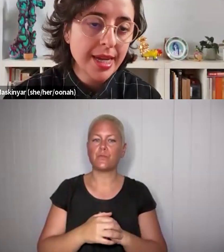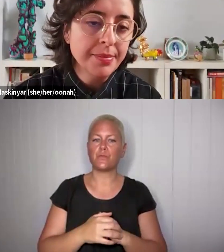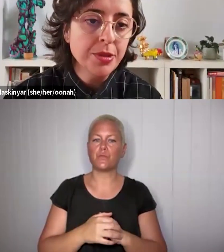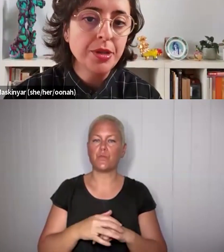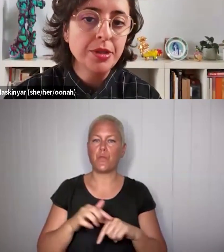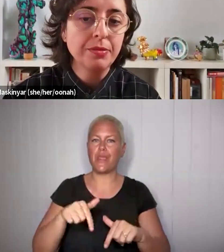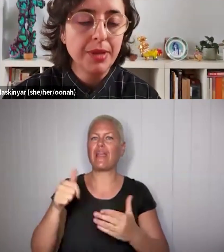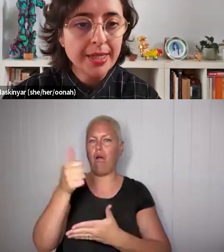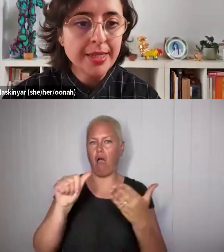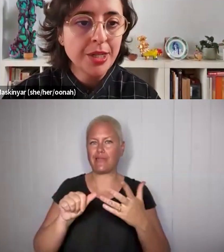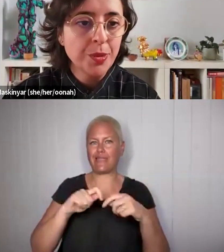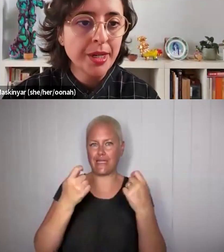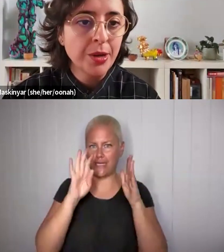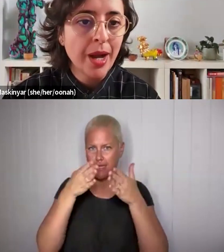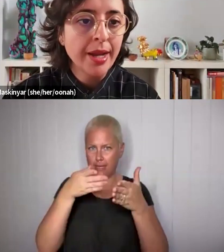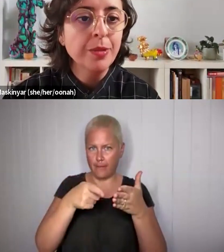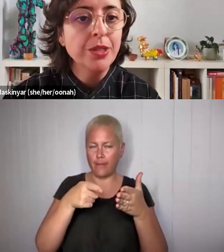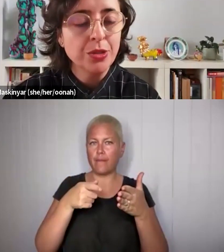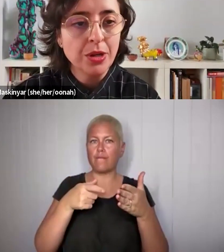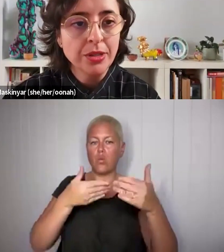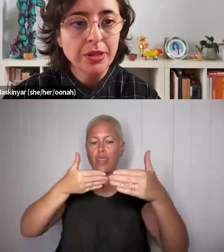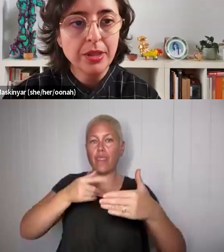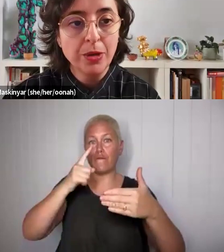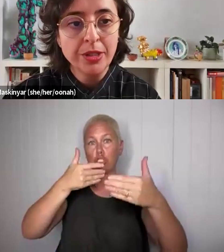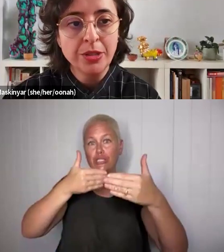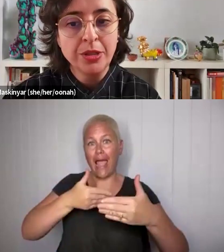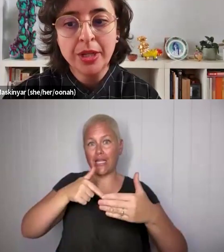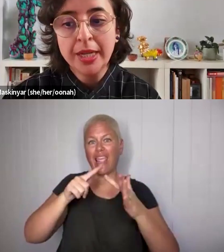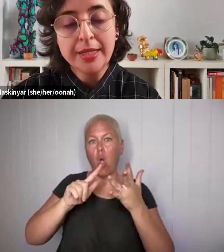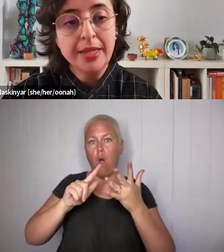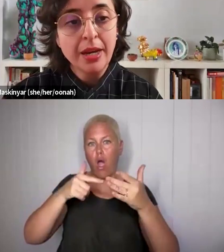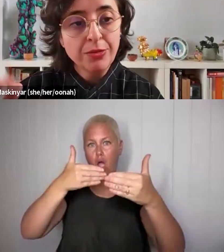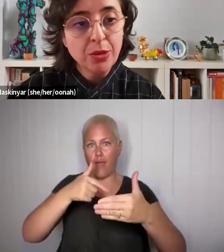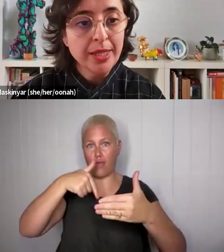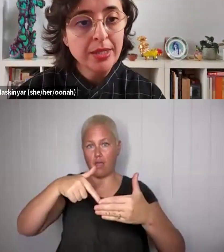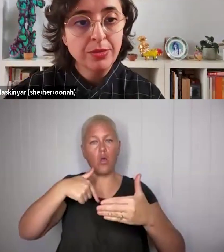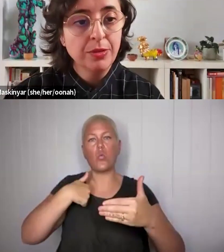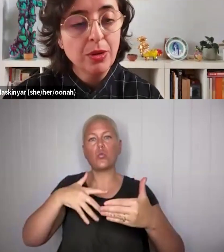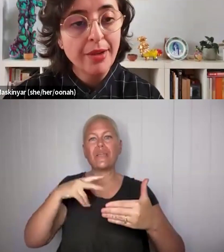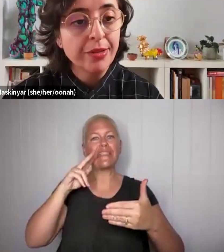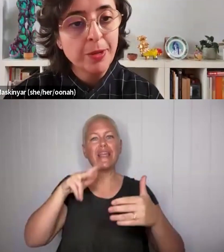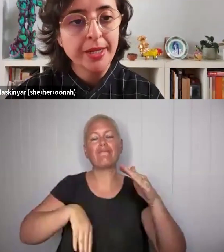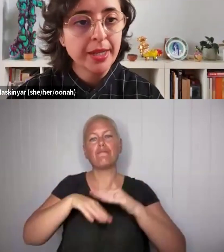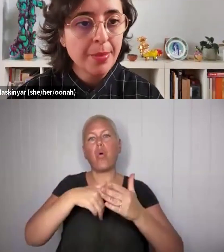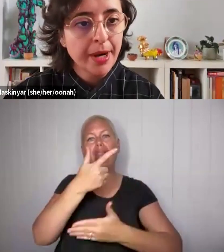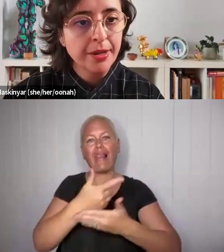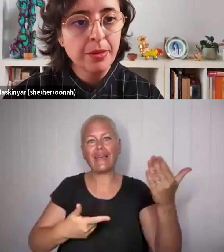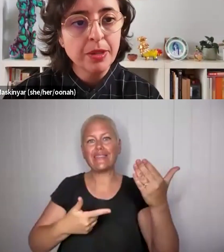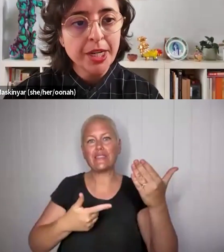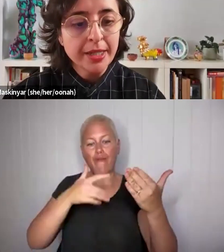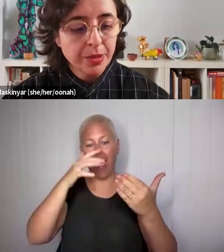team. In stage I EOI, we do not want to see a full list of everyone collaborating on the project.